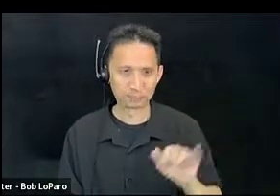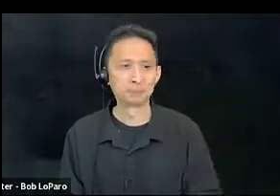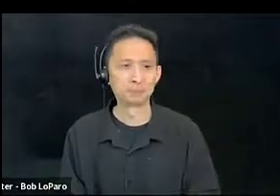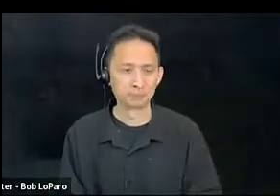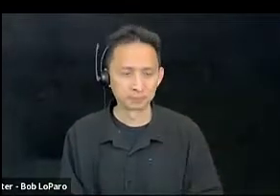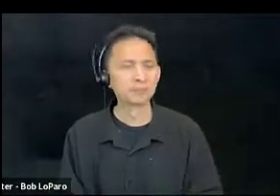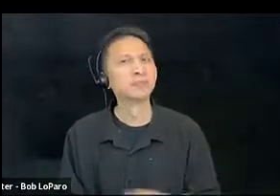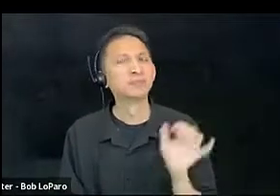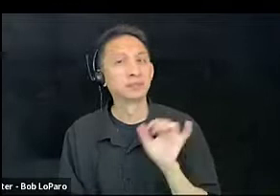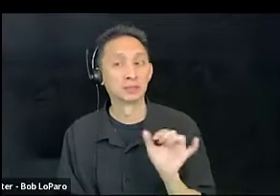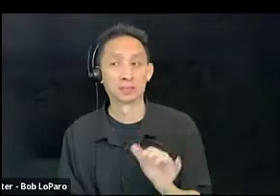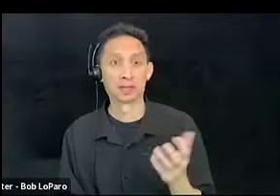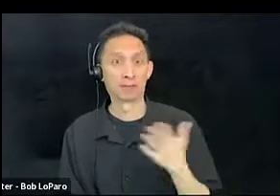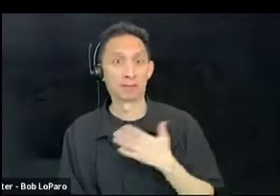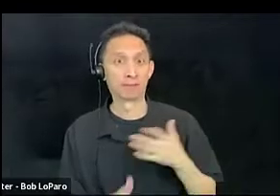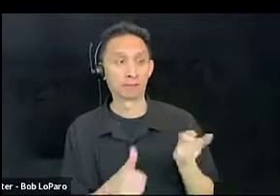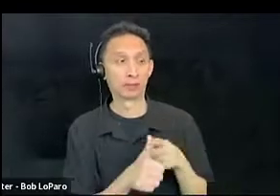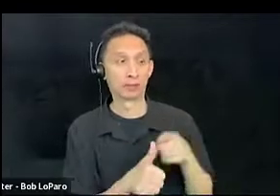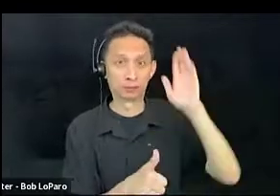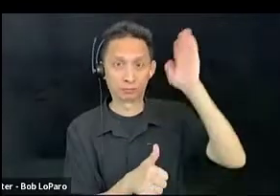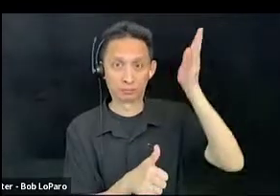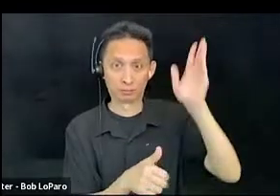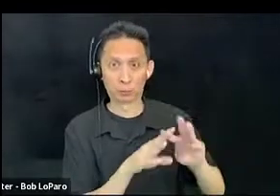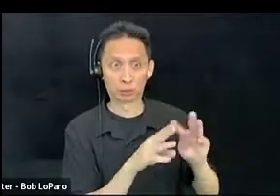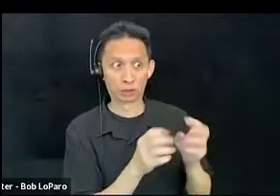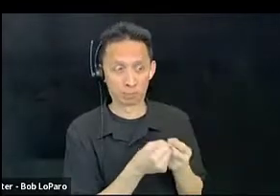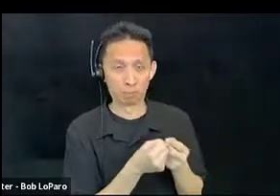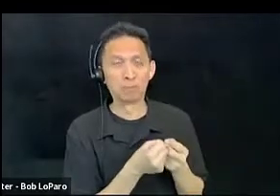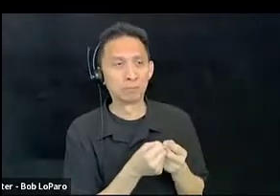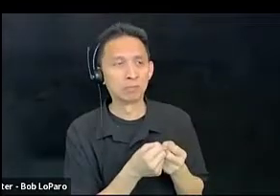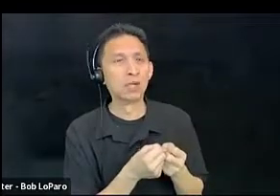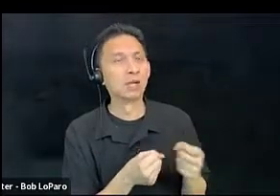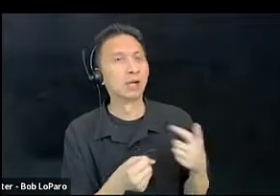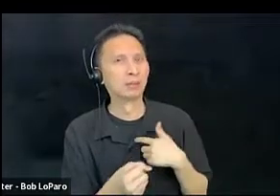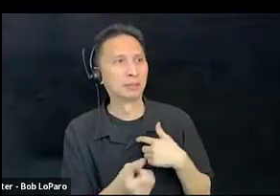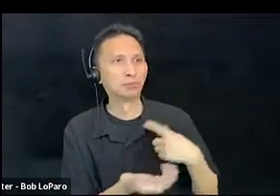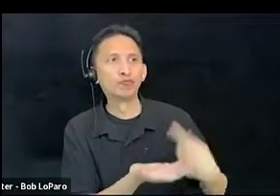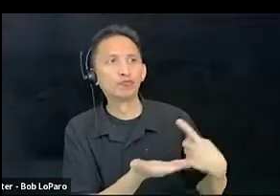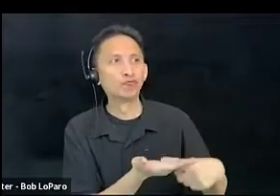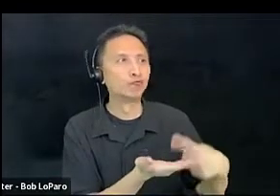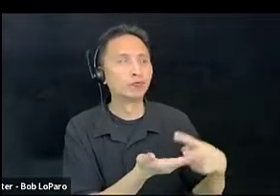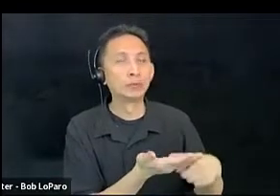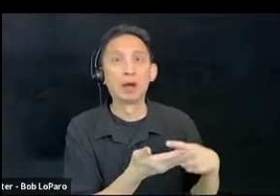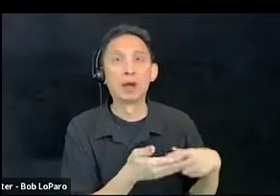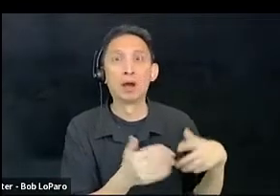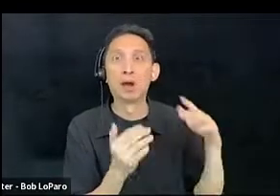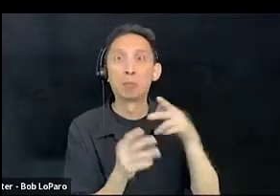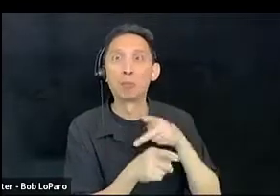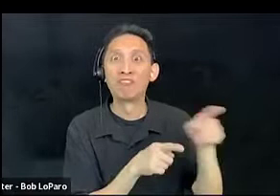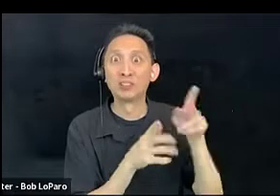are really from my collaboration with other professionals. I'm also gonna share with you an instrument or a resource